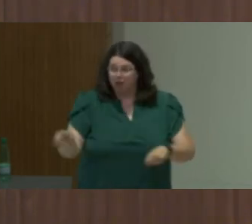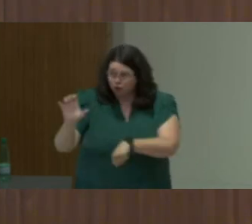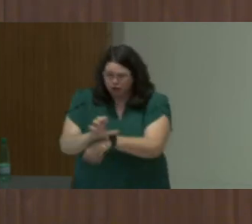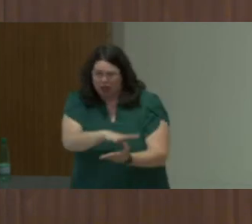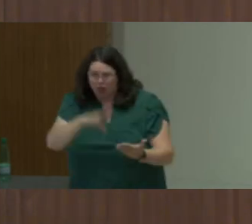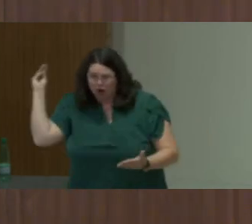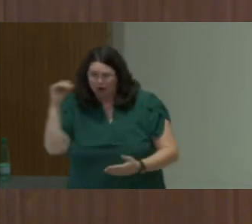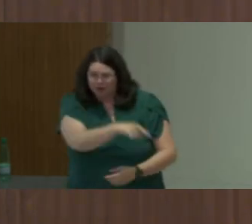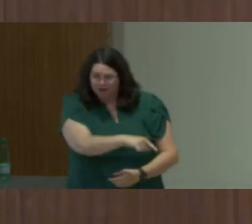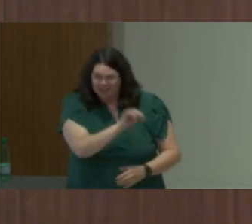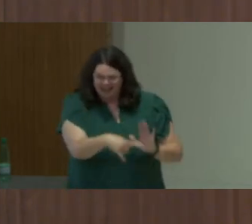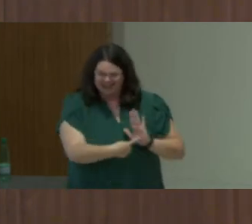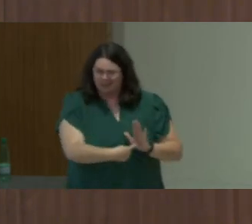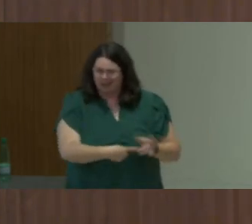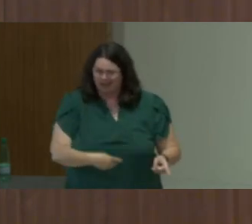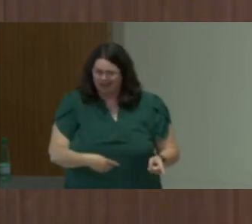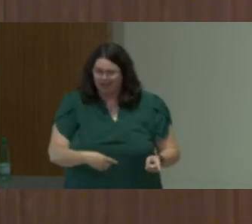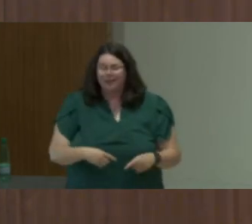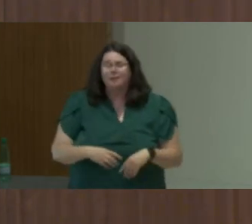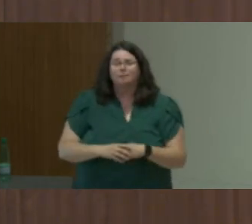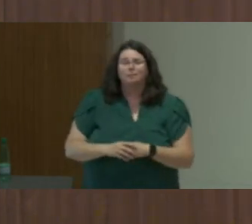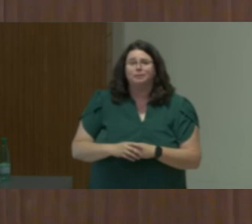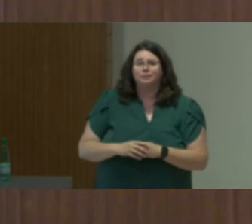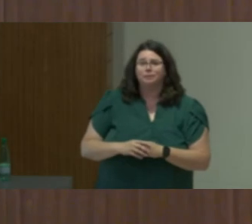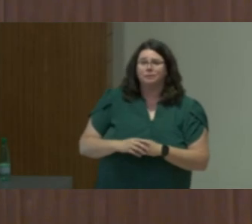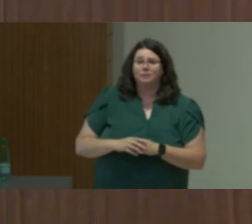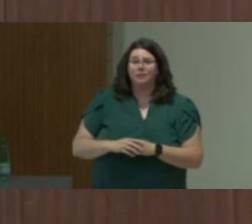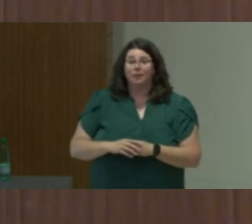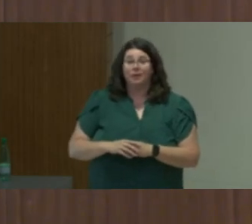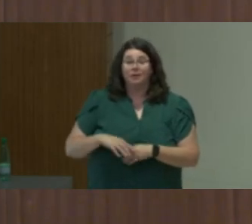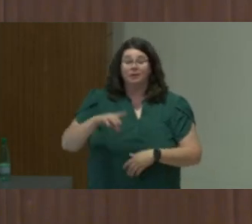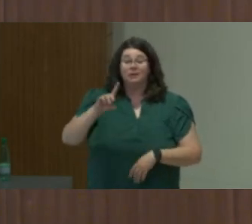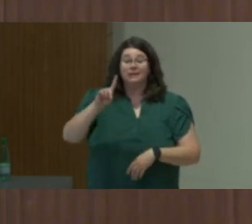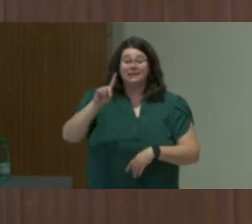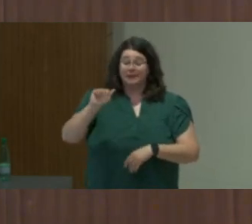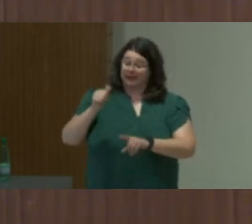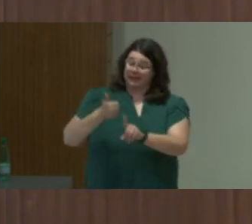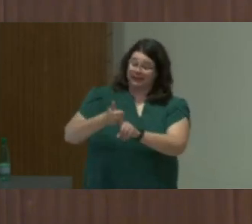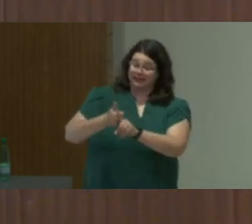Once again, we're reminded that disability itself is a social phenomenon.